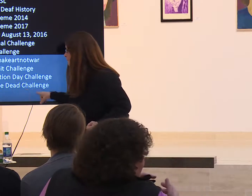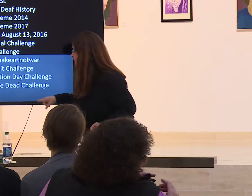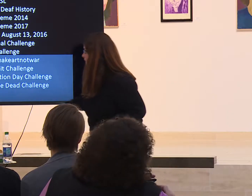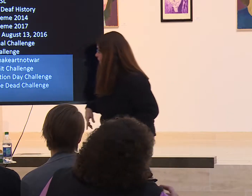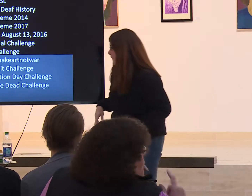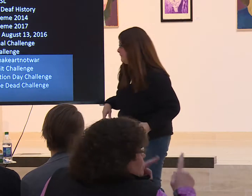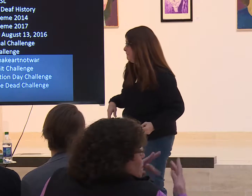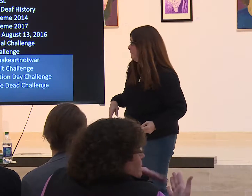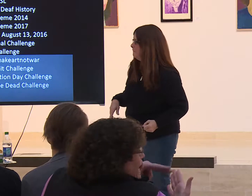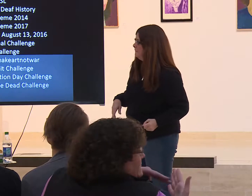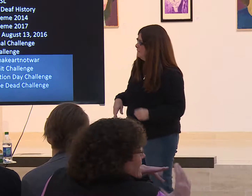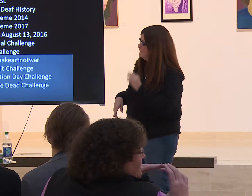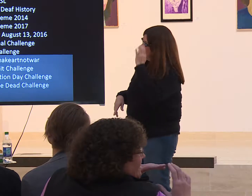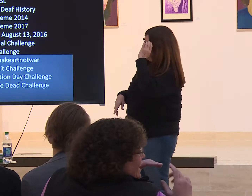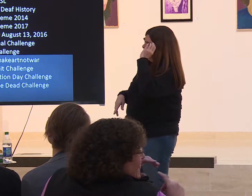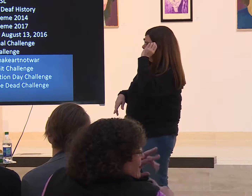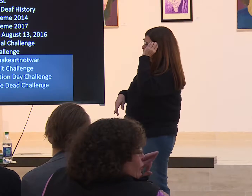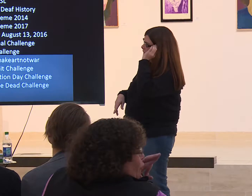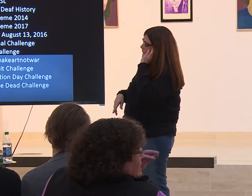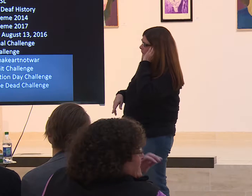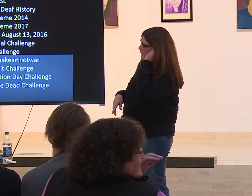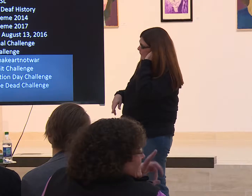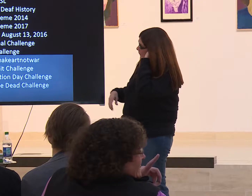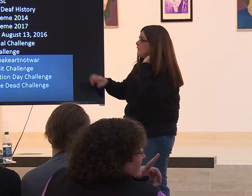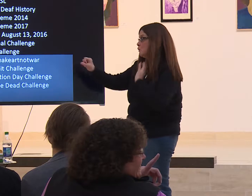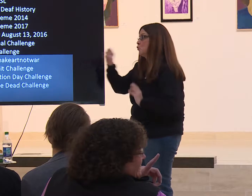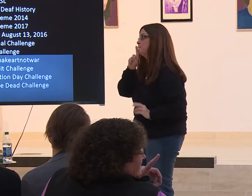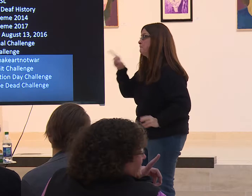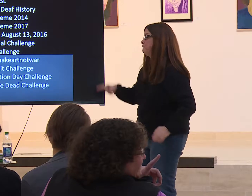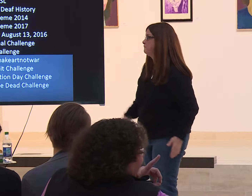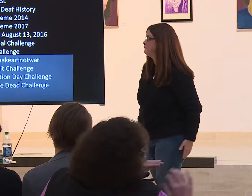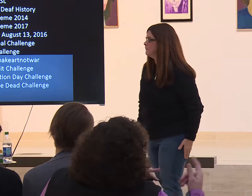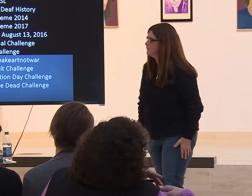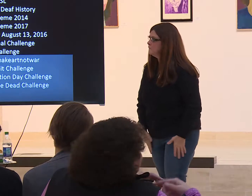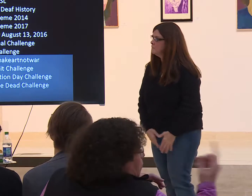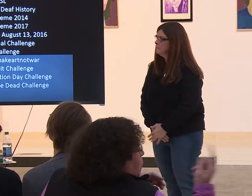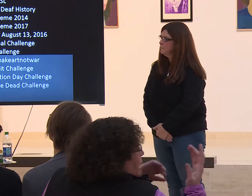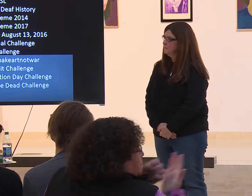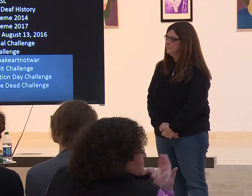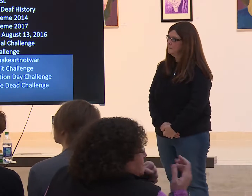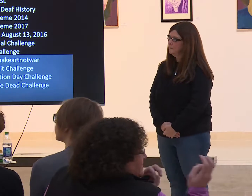that created a piece for that challenge. Can I add?